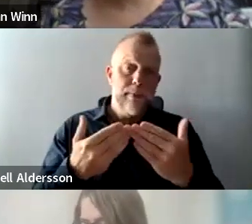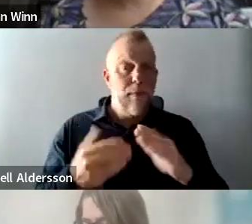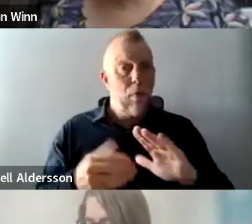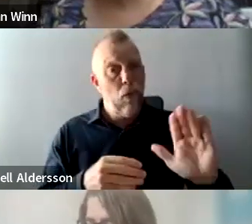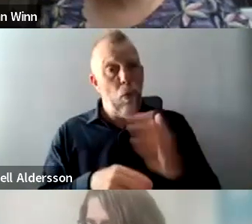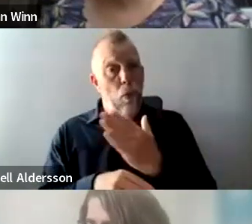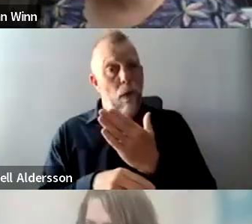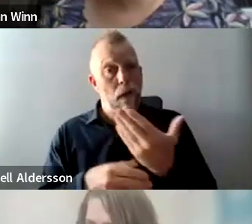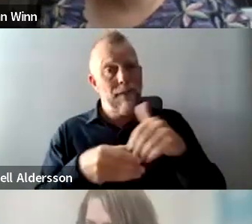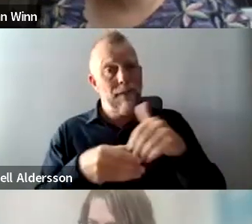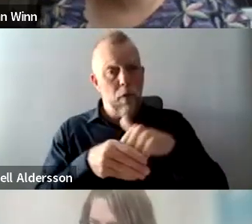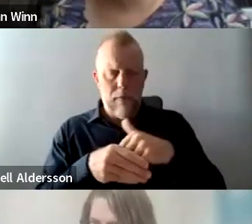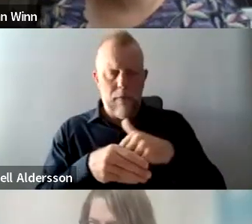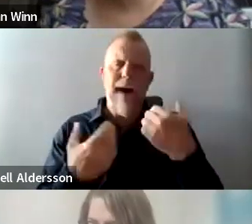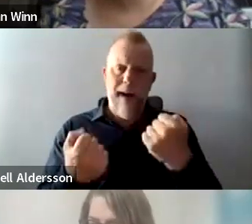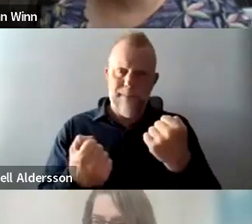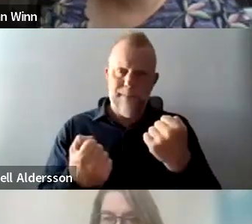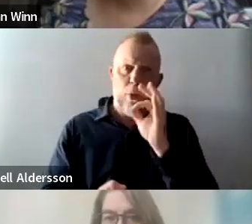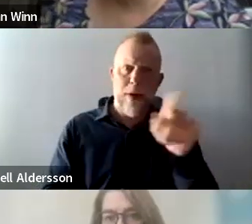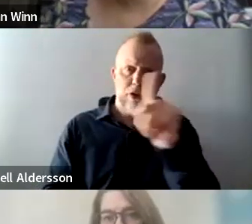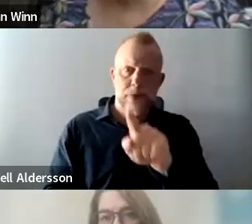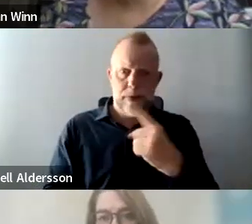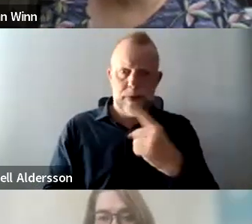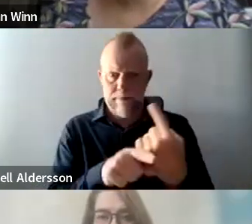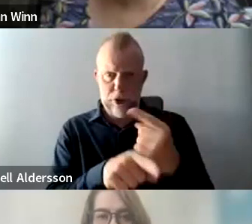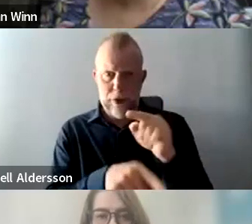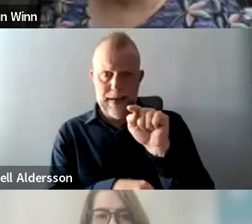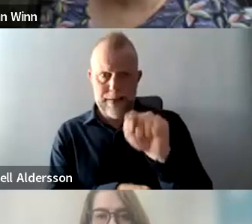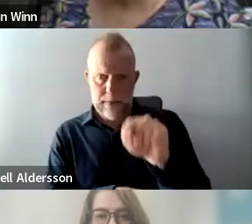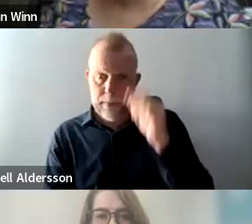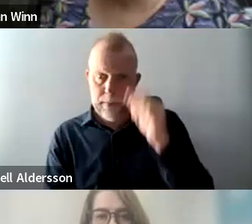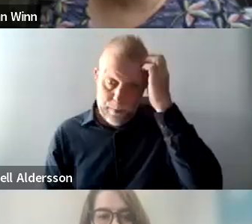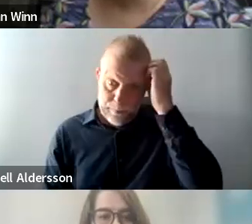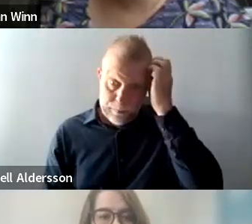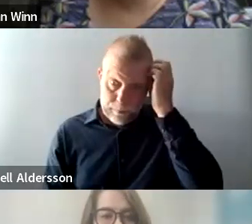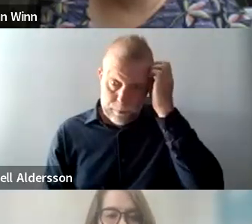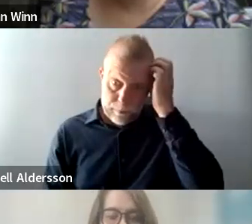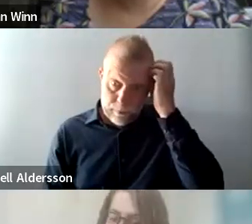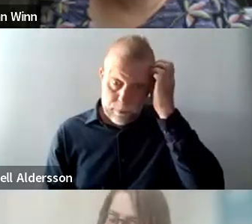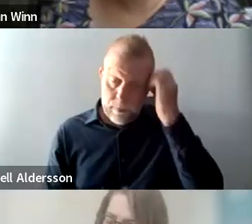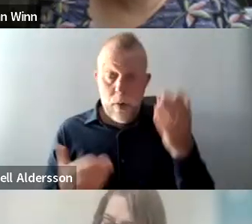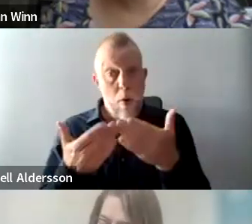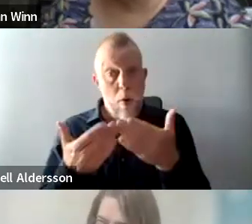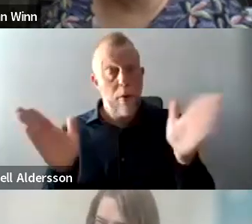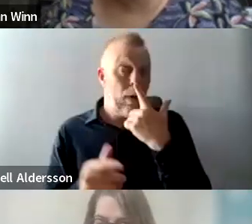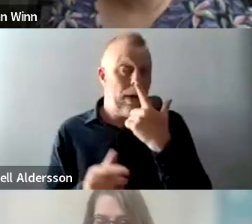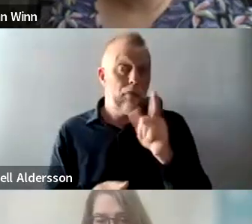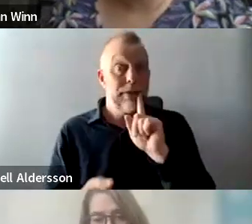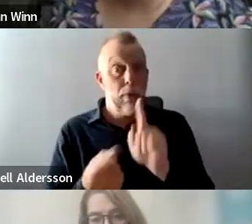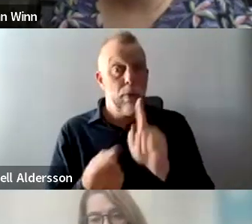There have been a few questions popped in the chat, so I'm going to throw them out to the room and you can respond.